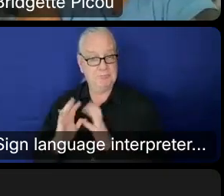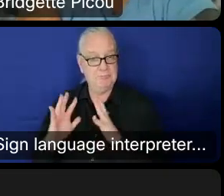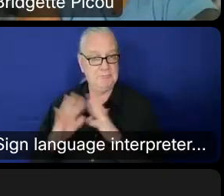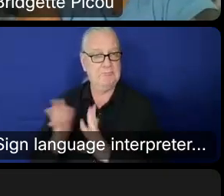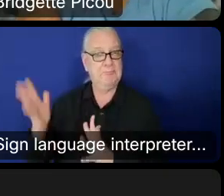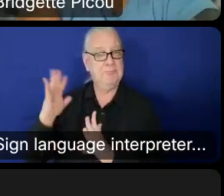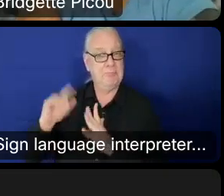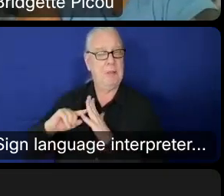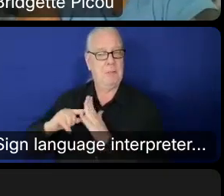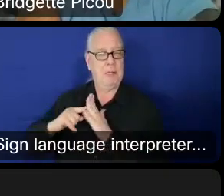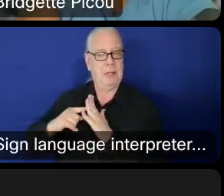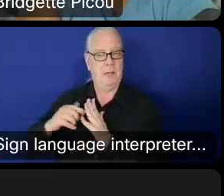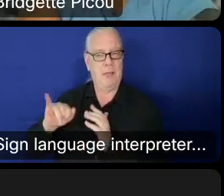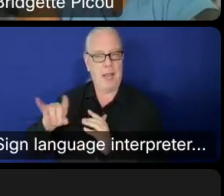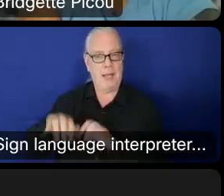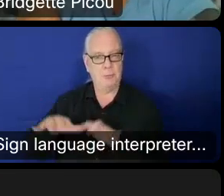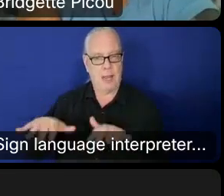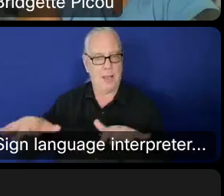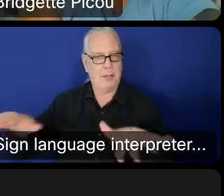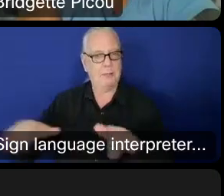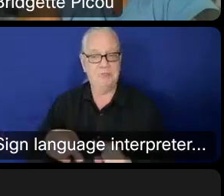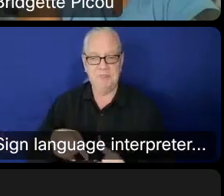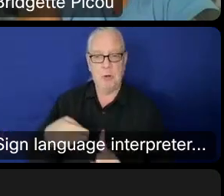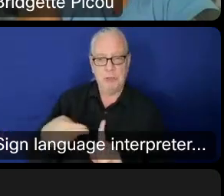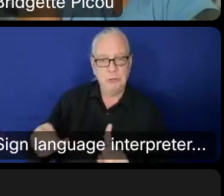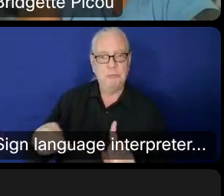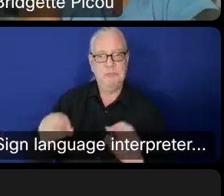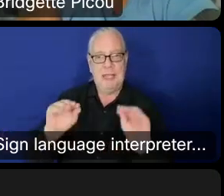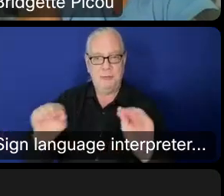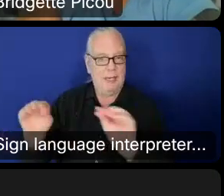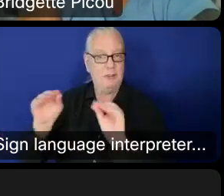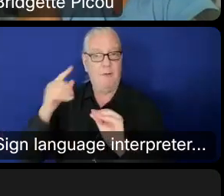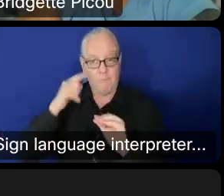HIV AIDS crisis as a resource and education space for nurses